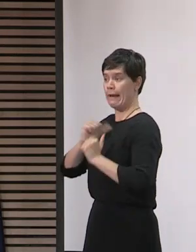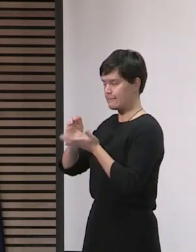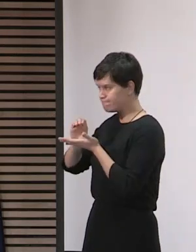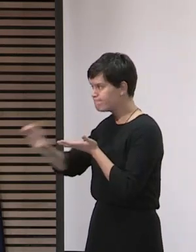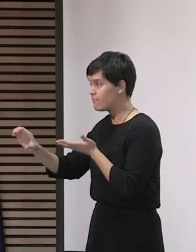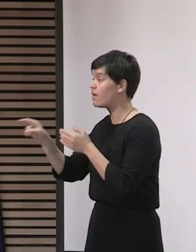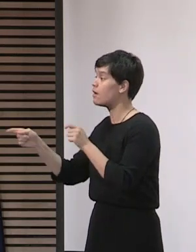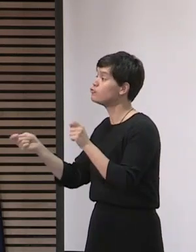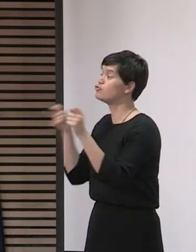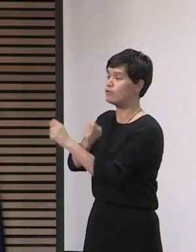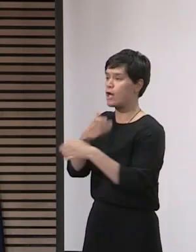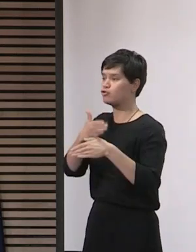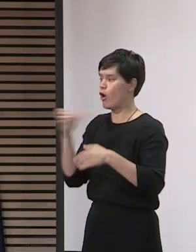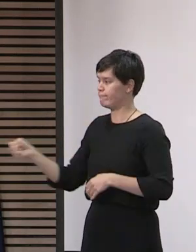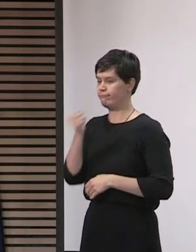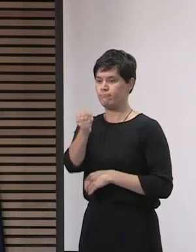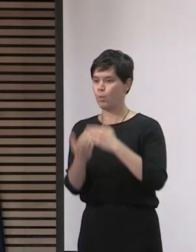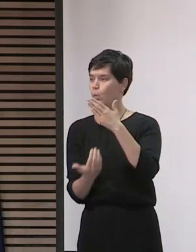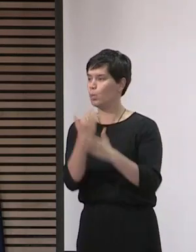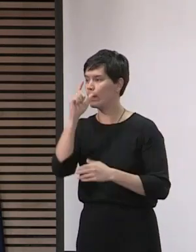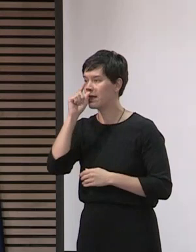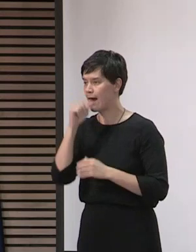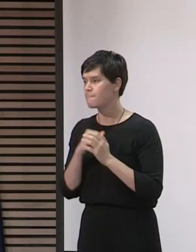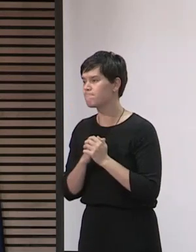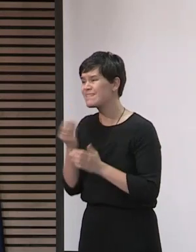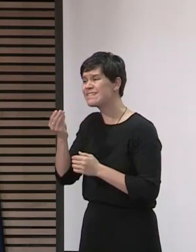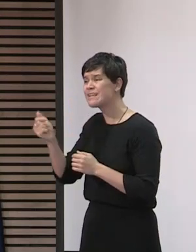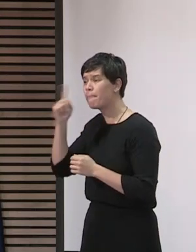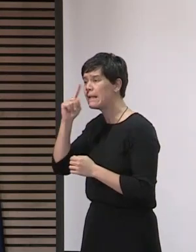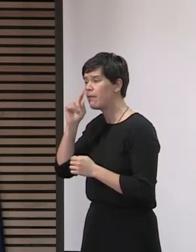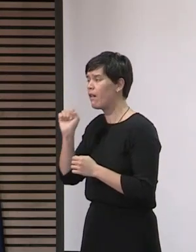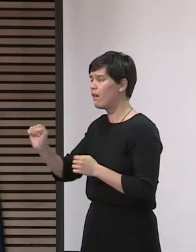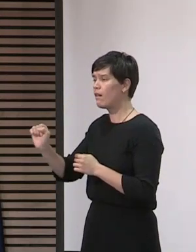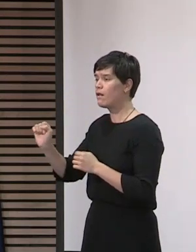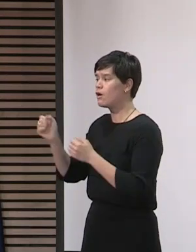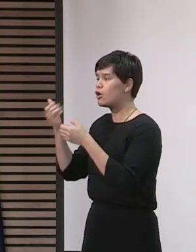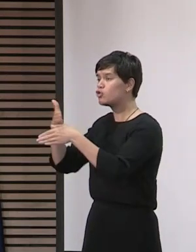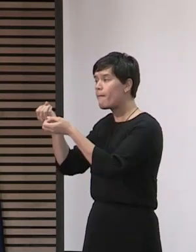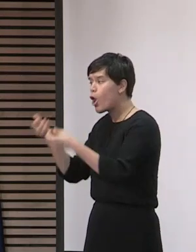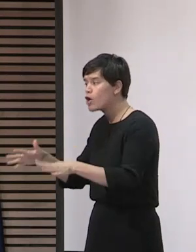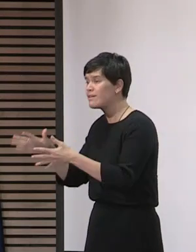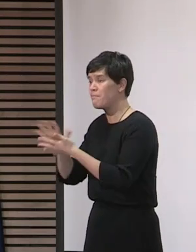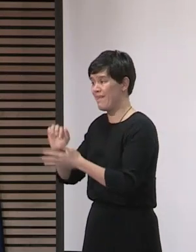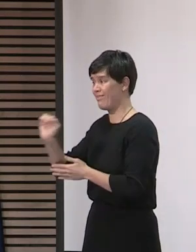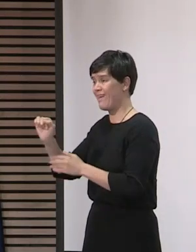training to help people shift jobs too. But we know that there will be job losses. And for many, losing their job